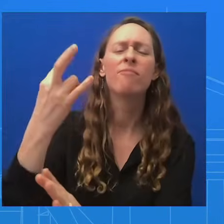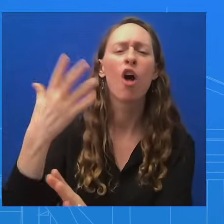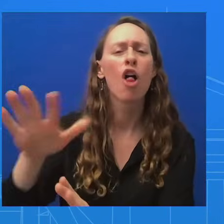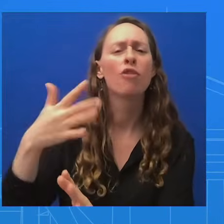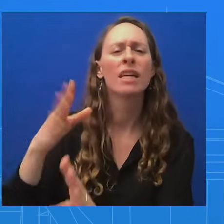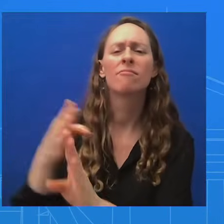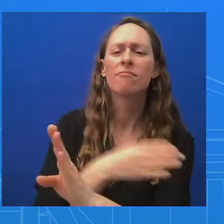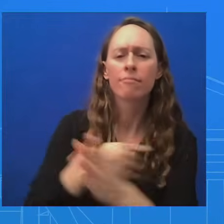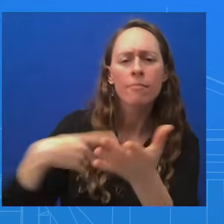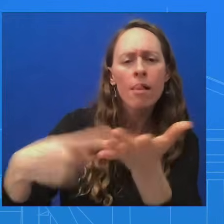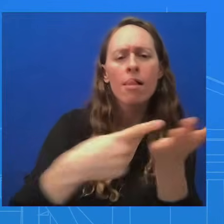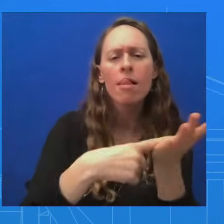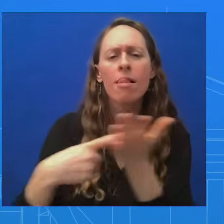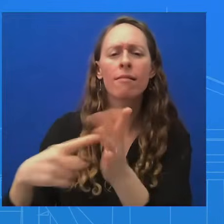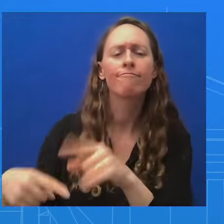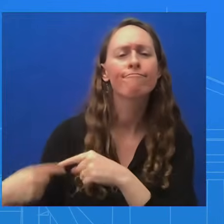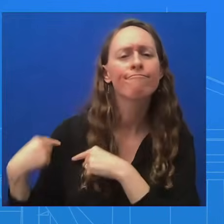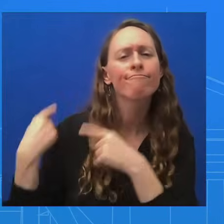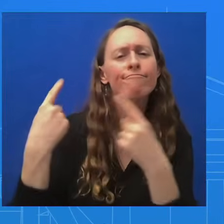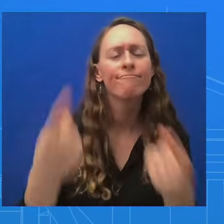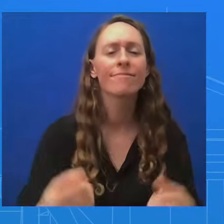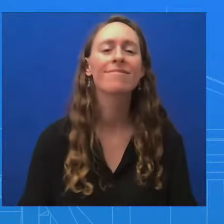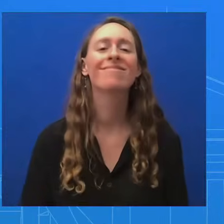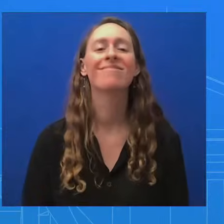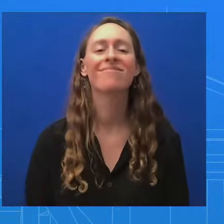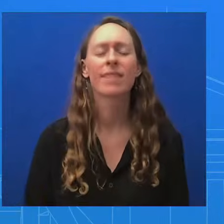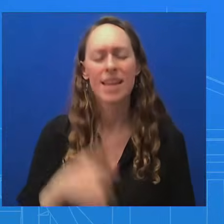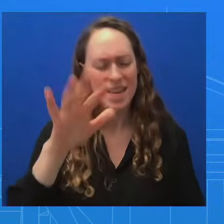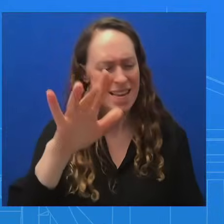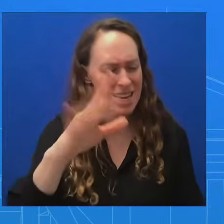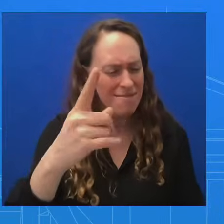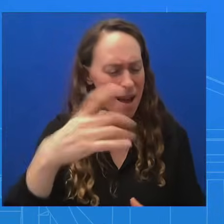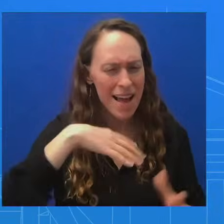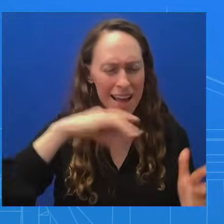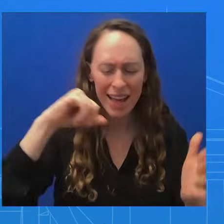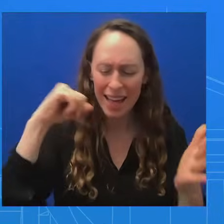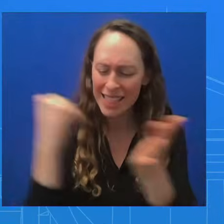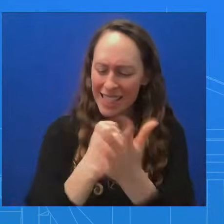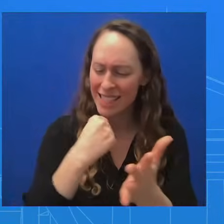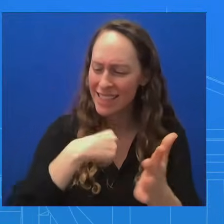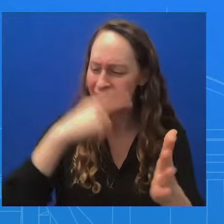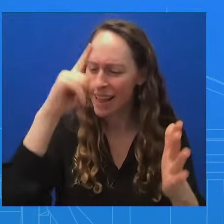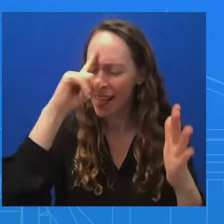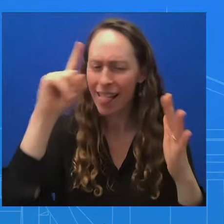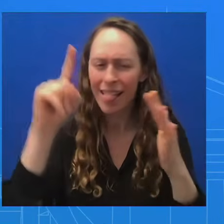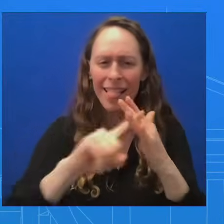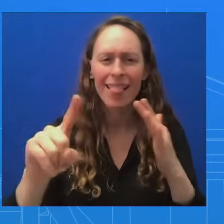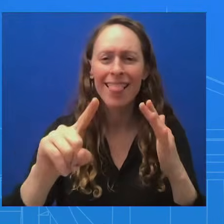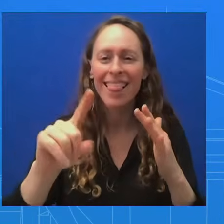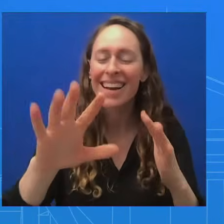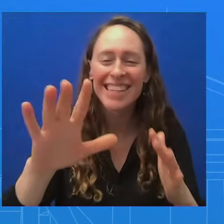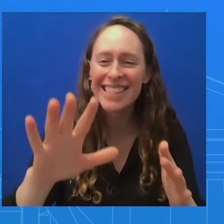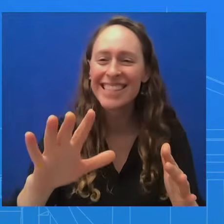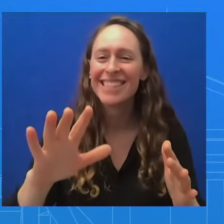Mr. Kirby: I lost my train of thought. But the -- the point is we're -- we're still having discussions